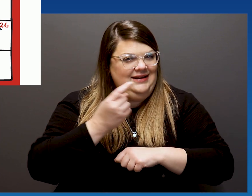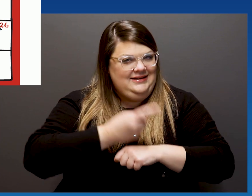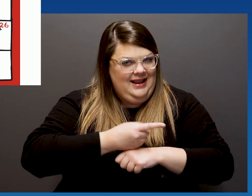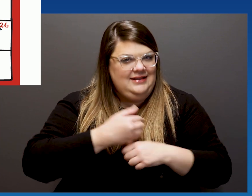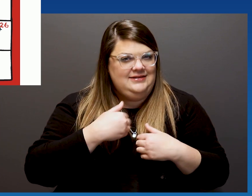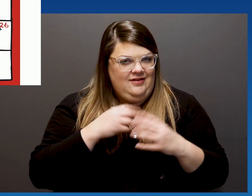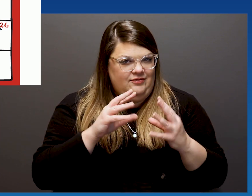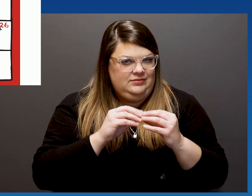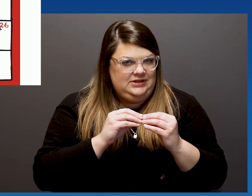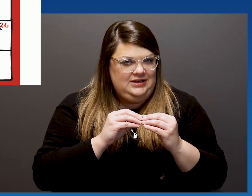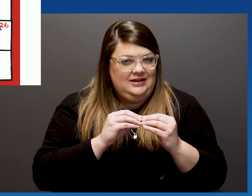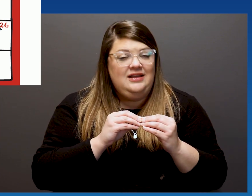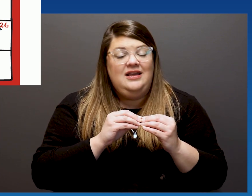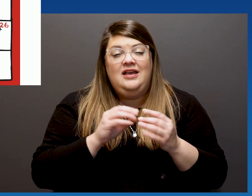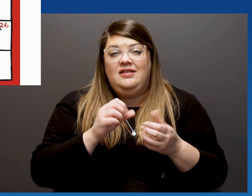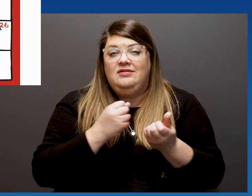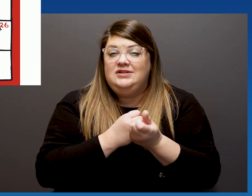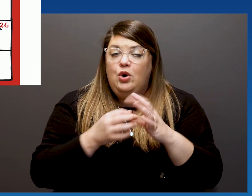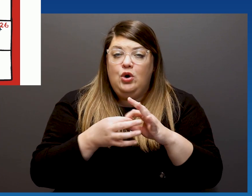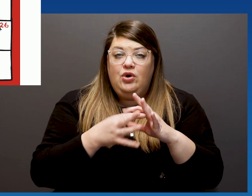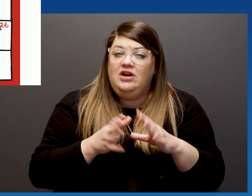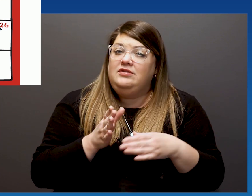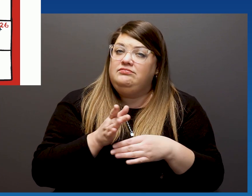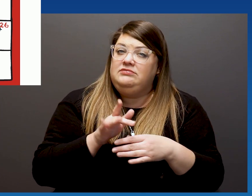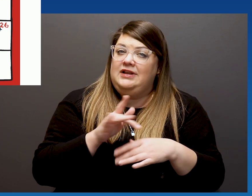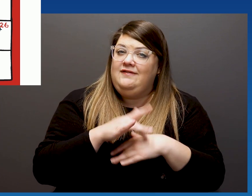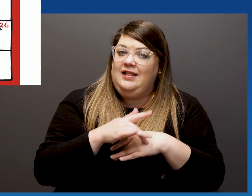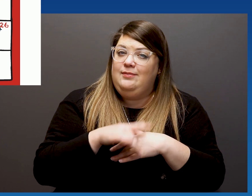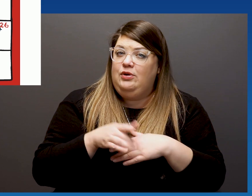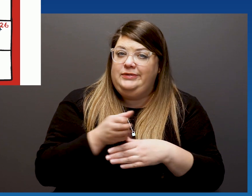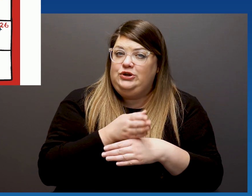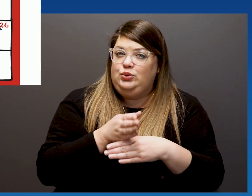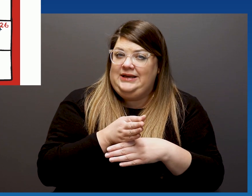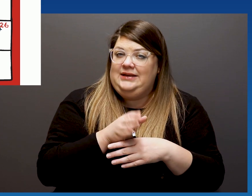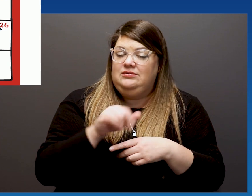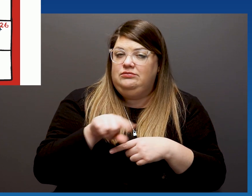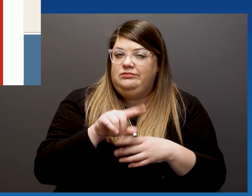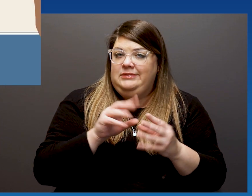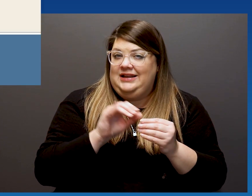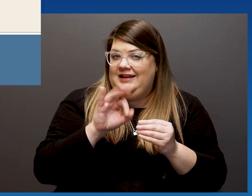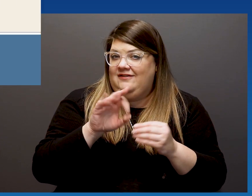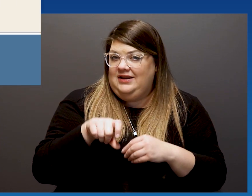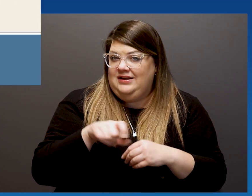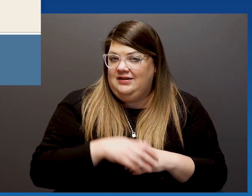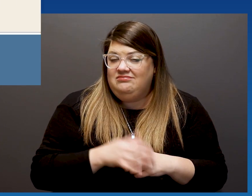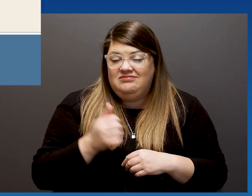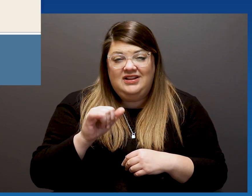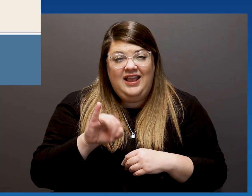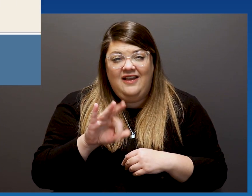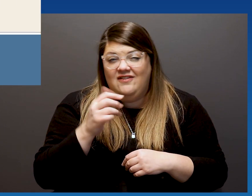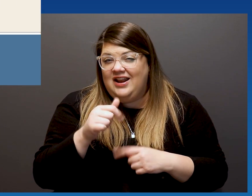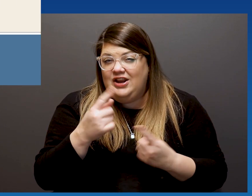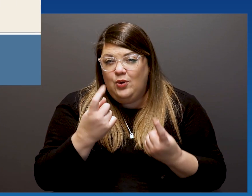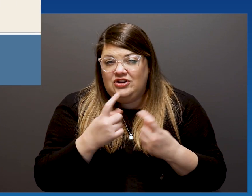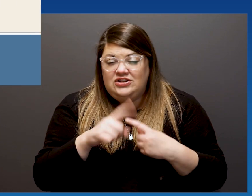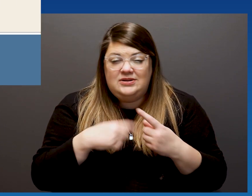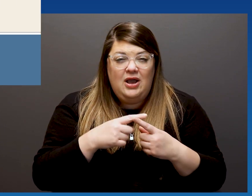The meeting support coordinator is available between meetings as needed. If you have any questions about the assessment process,